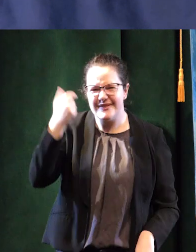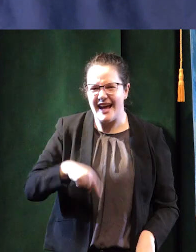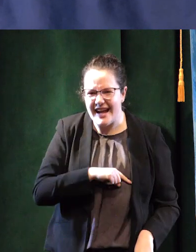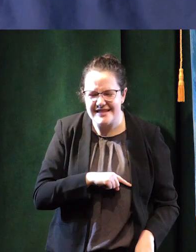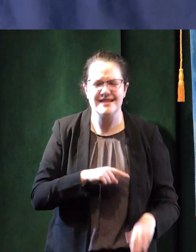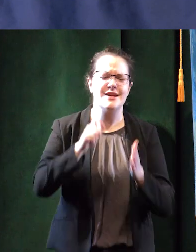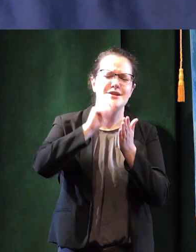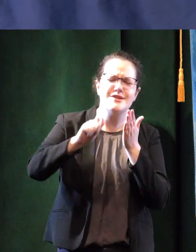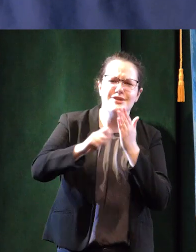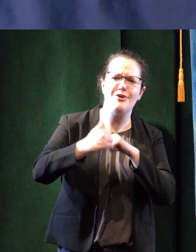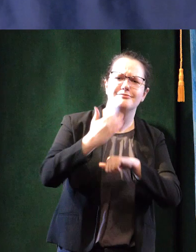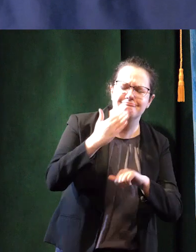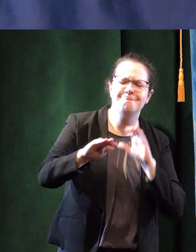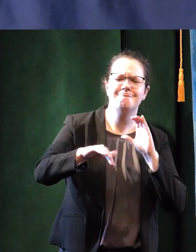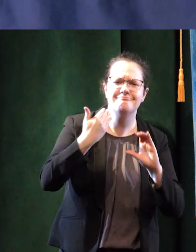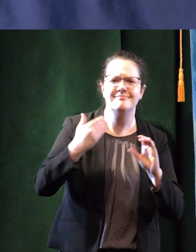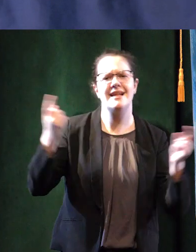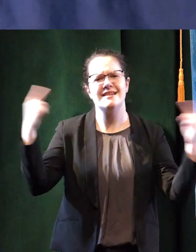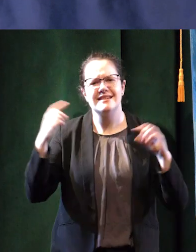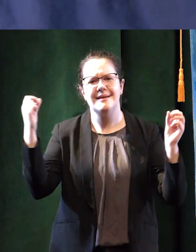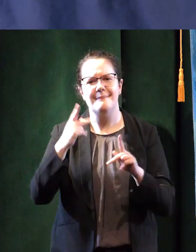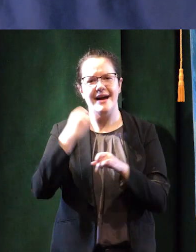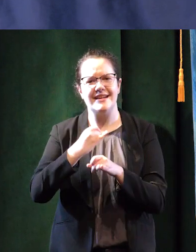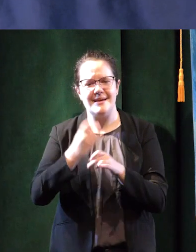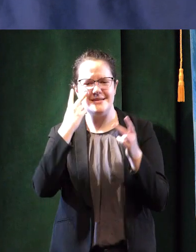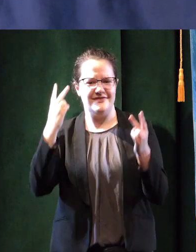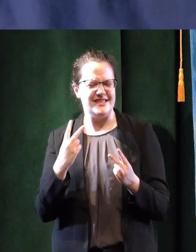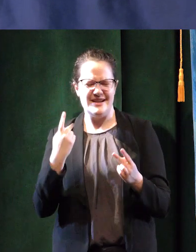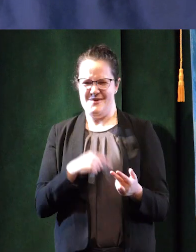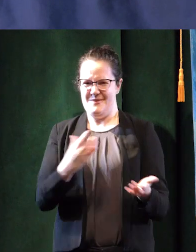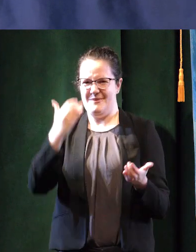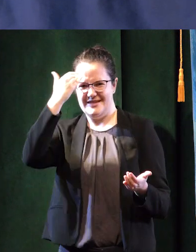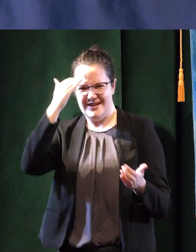note come back to campus and visit we want to know how you're doing we are